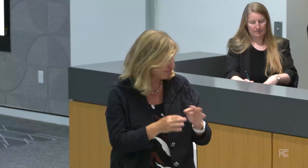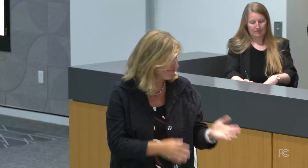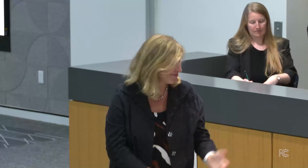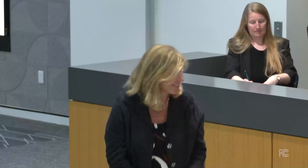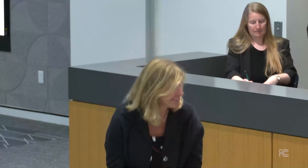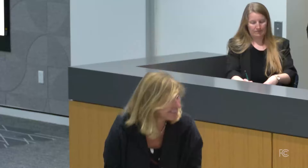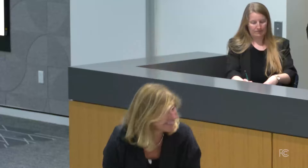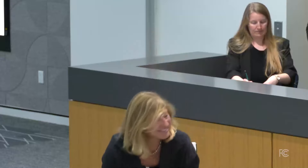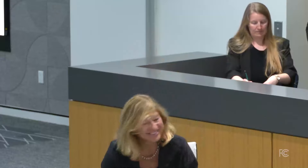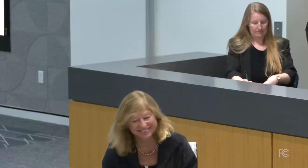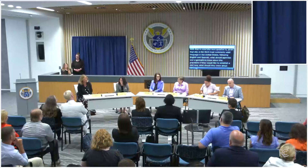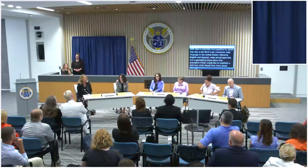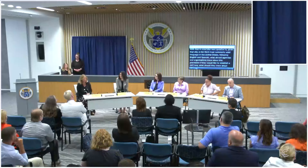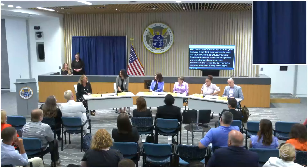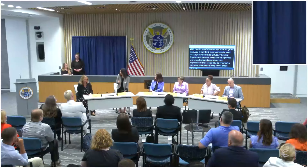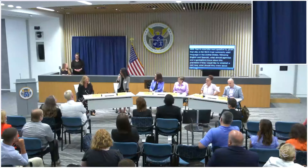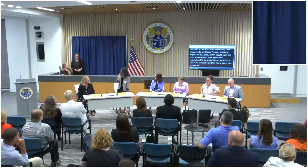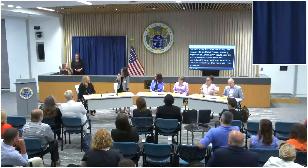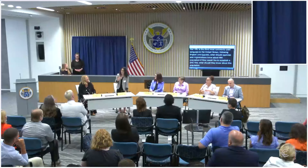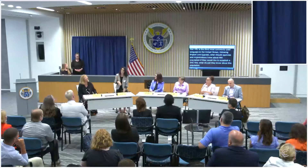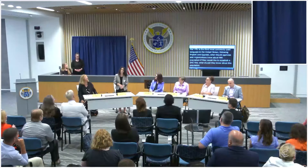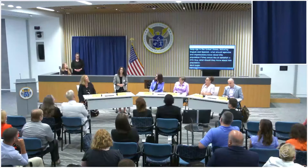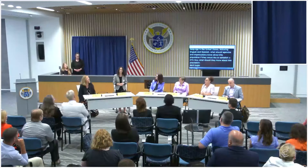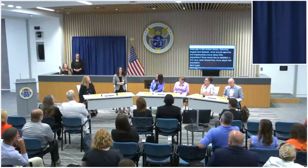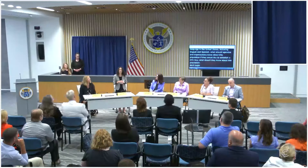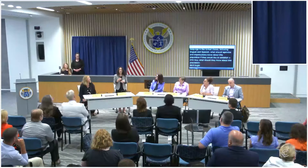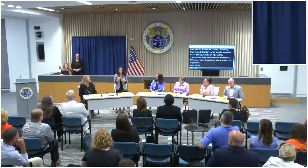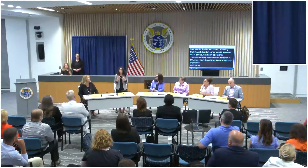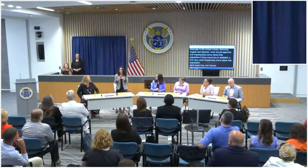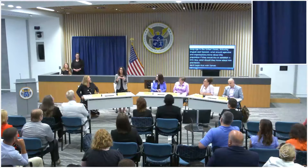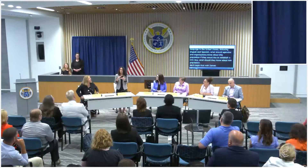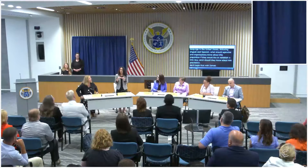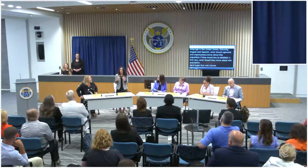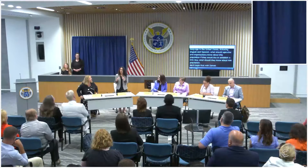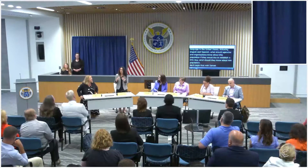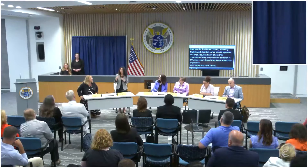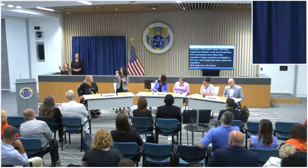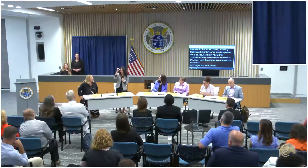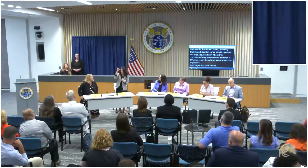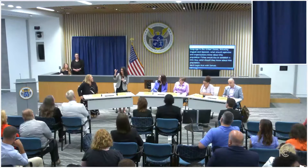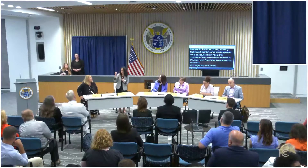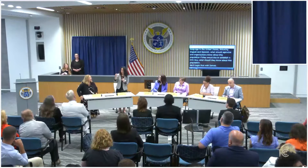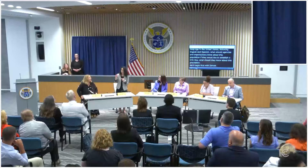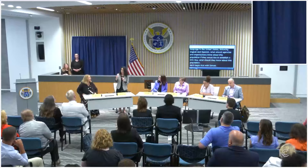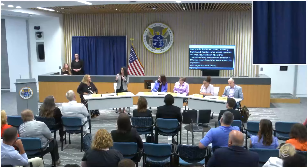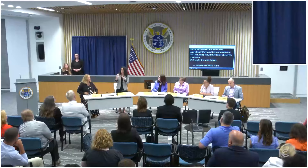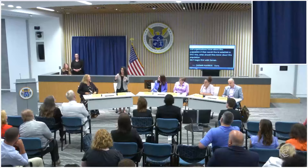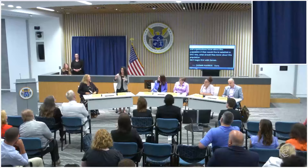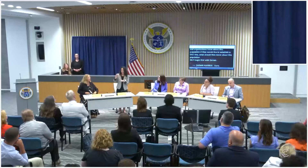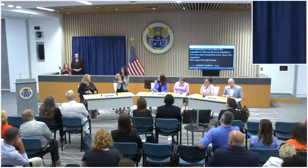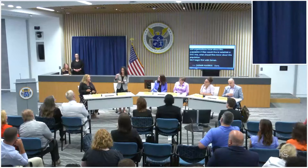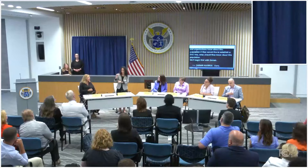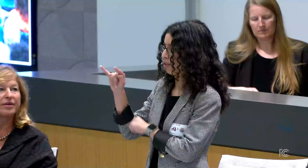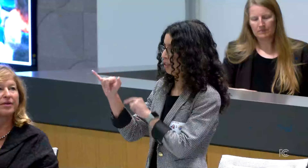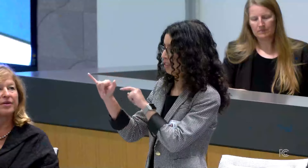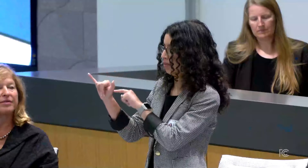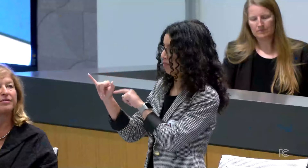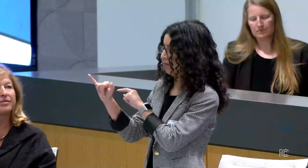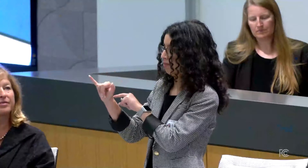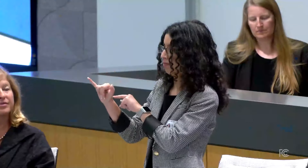AGENCIES AND ORGANIZATIONS KNOW ABOUT THIS POPULATION IF THEY WOULD LIKE TO ESTABLISH A DVC LINE, WHAT